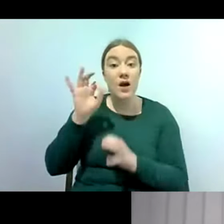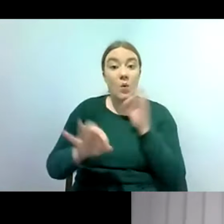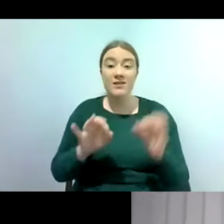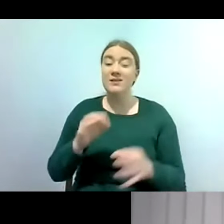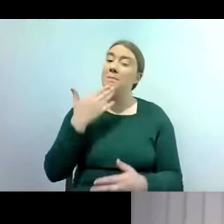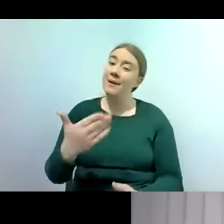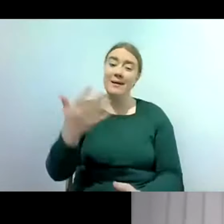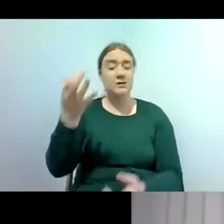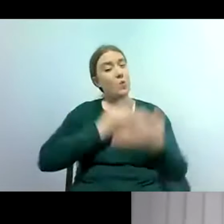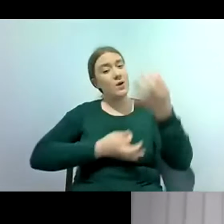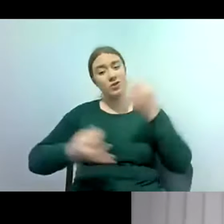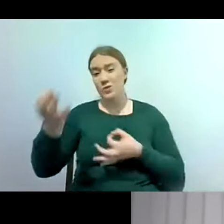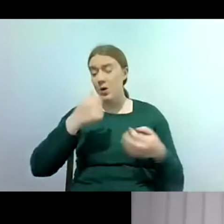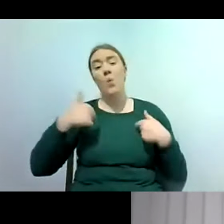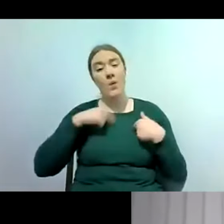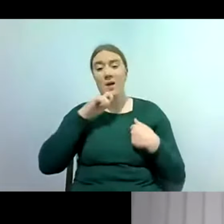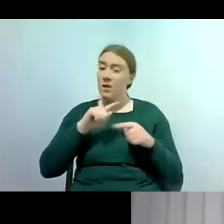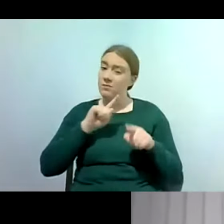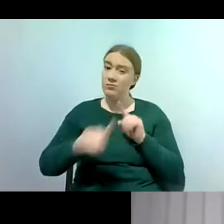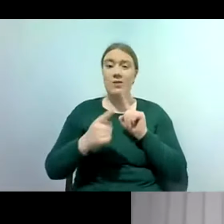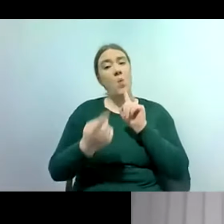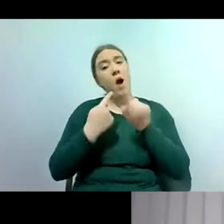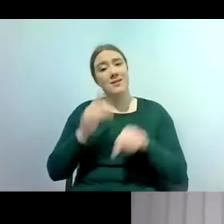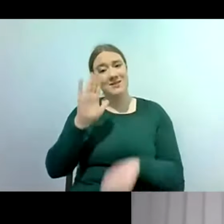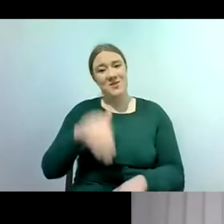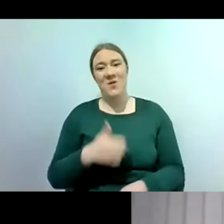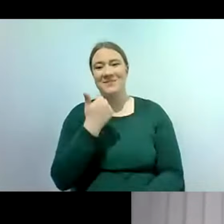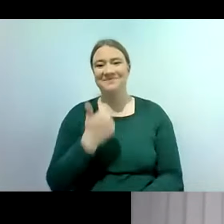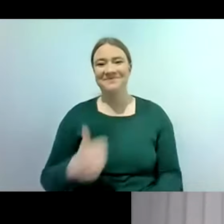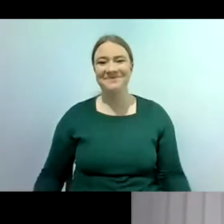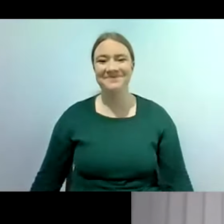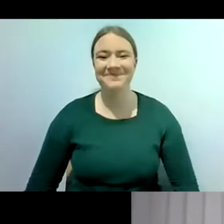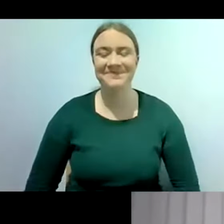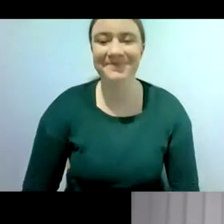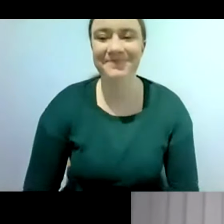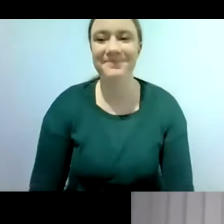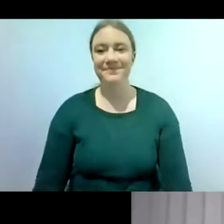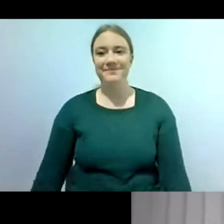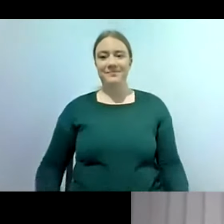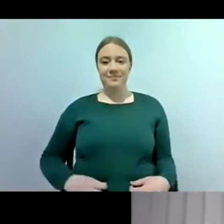as well and we will do our best to answer them um so let me just get the q and a box up